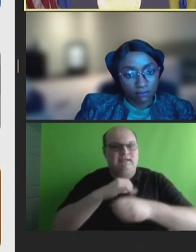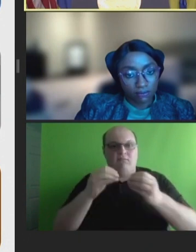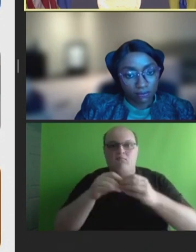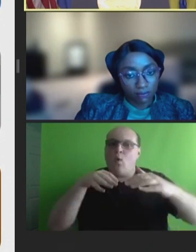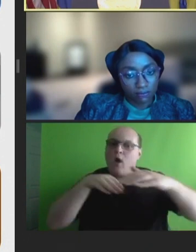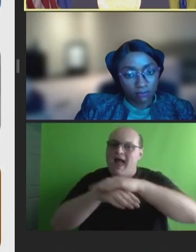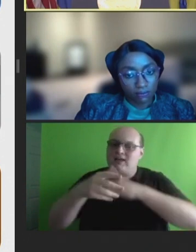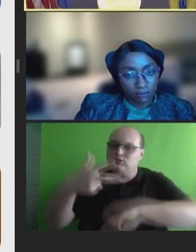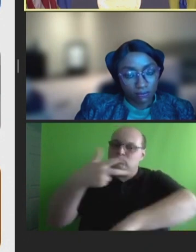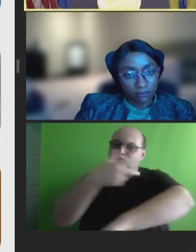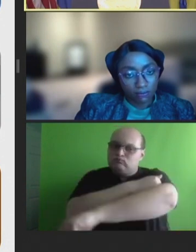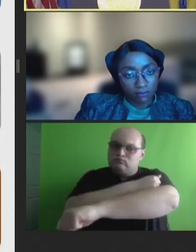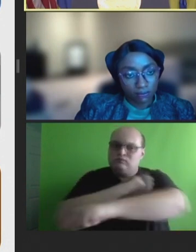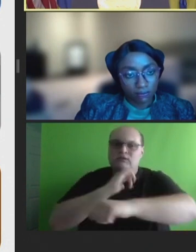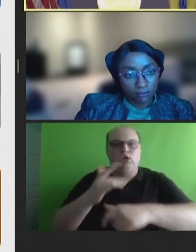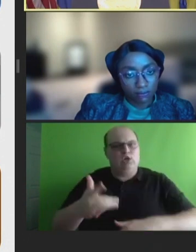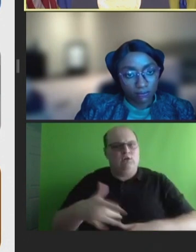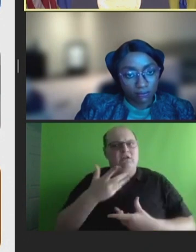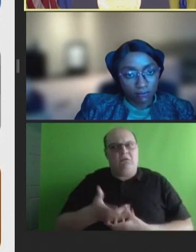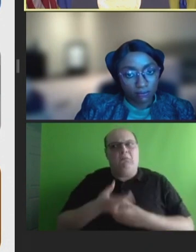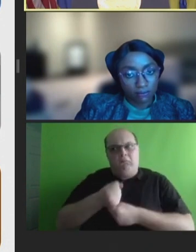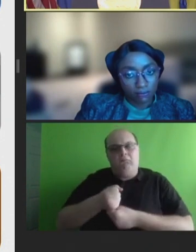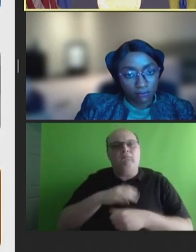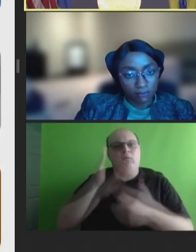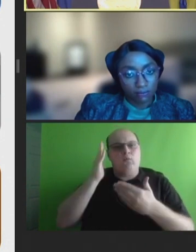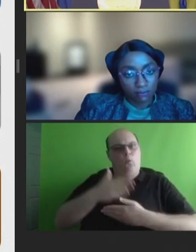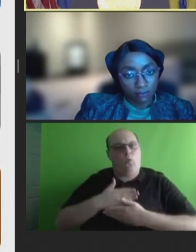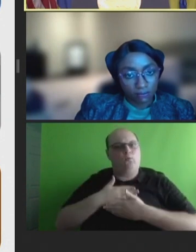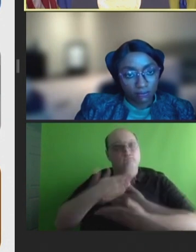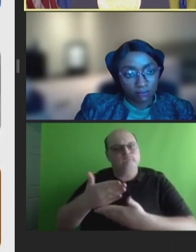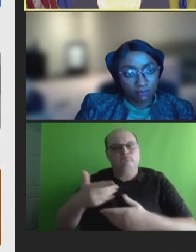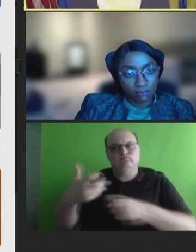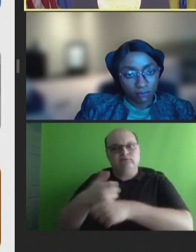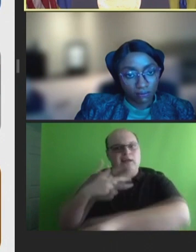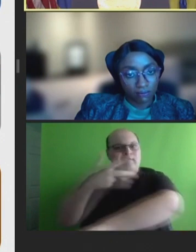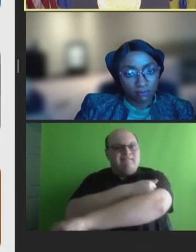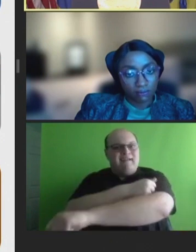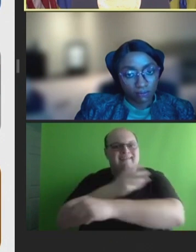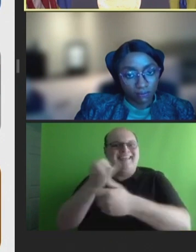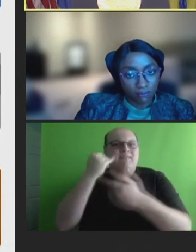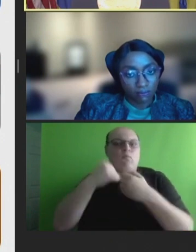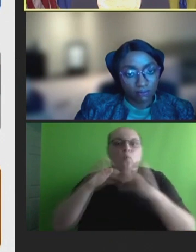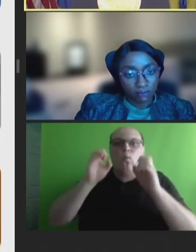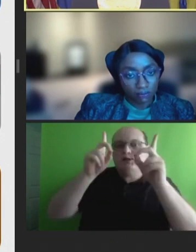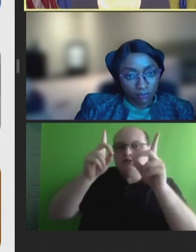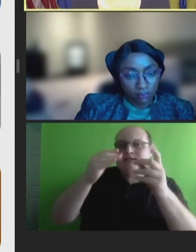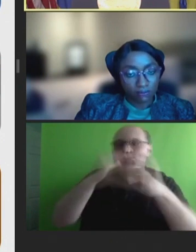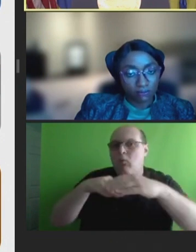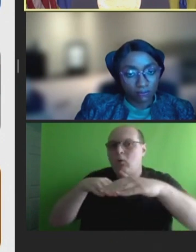confidence or you're more likely to get a vaccine if you have more broad access to those vaccines.